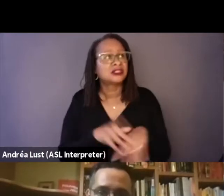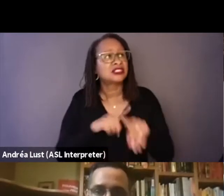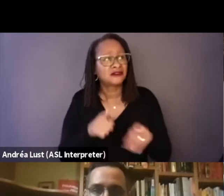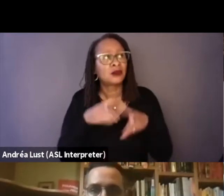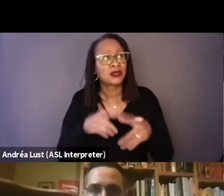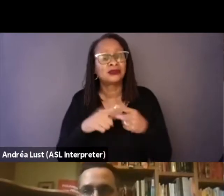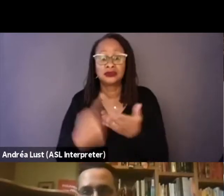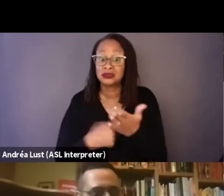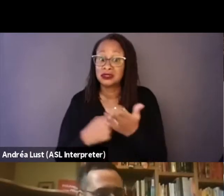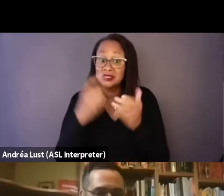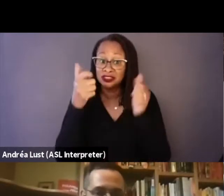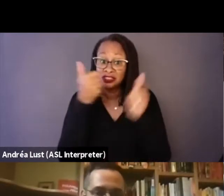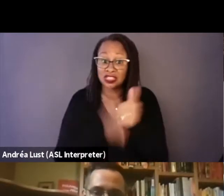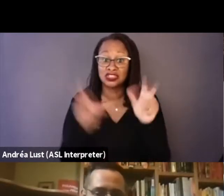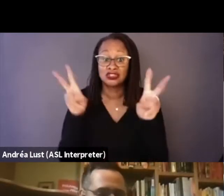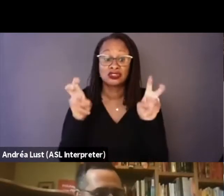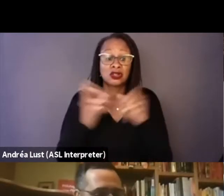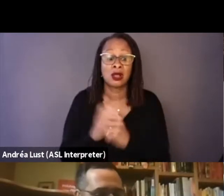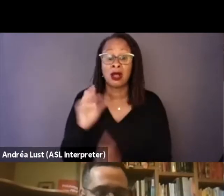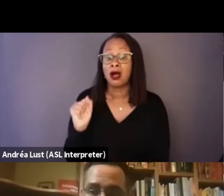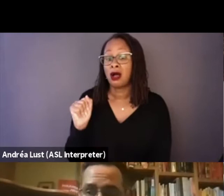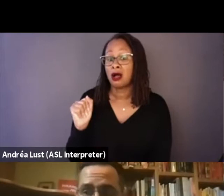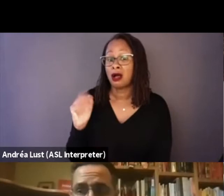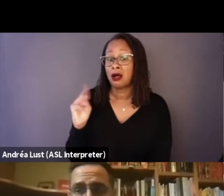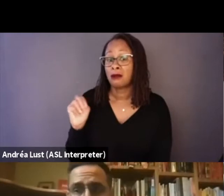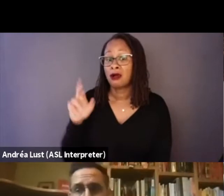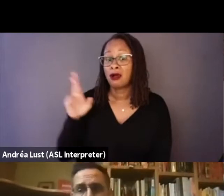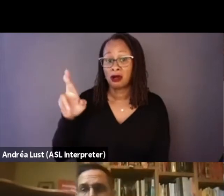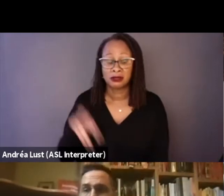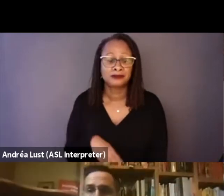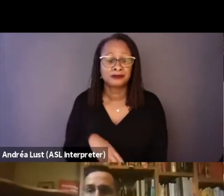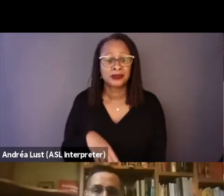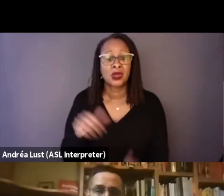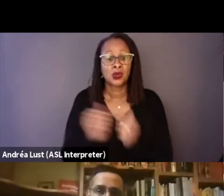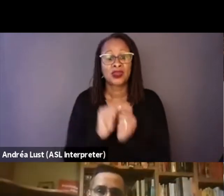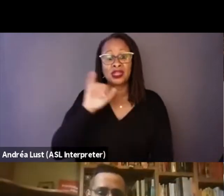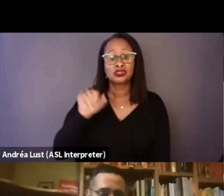And Amar, what I... With Joe Buffalo, there's so many things